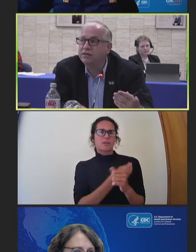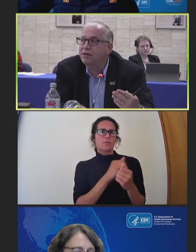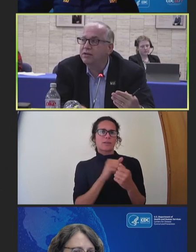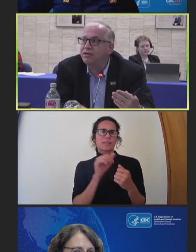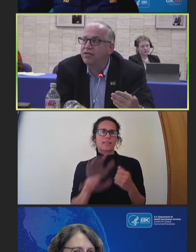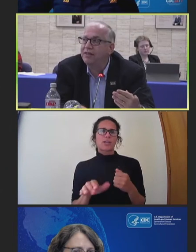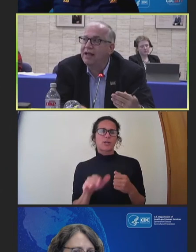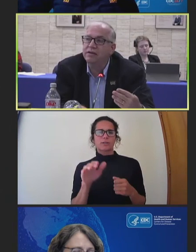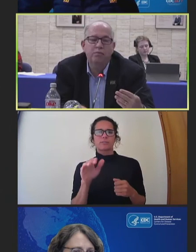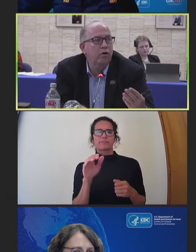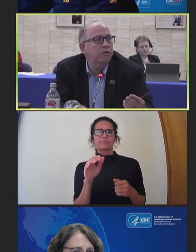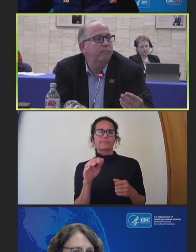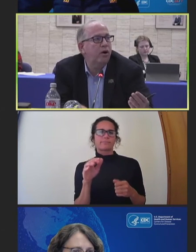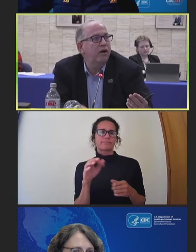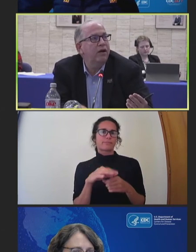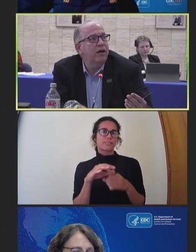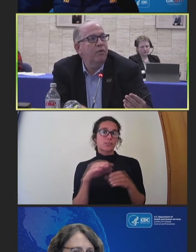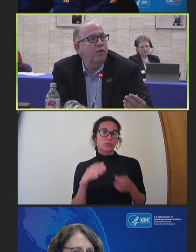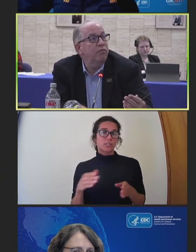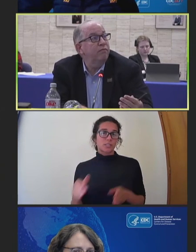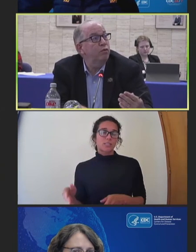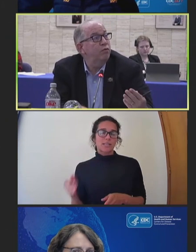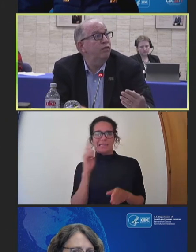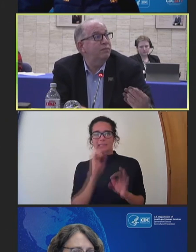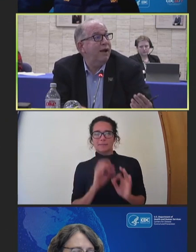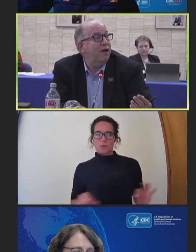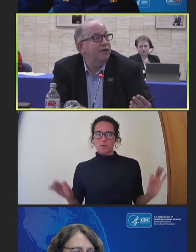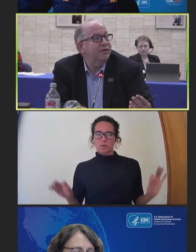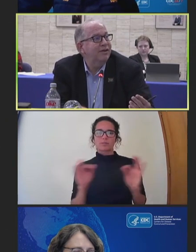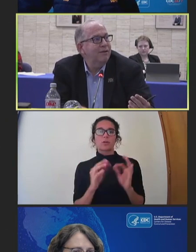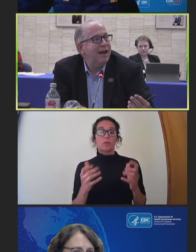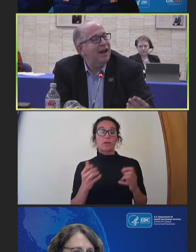Because I think that's an important part. We want to remove those barriers. But how do we